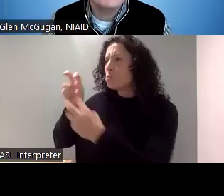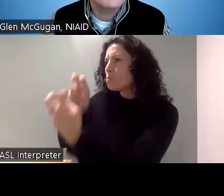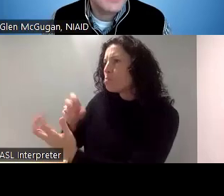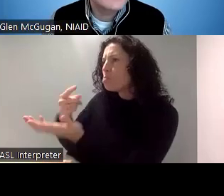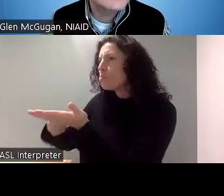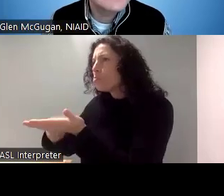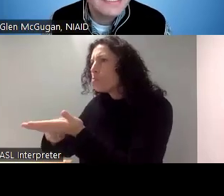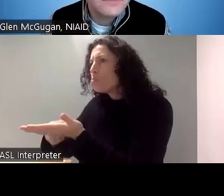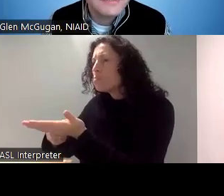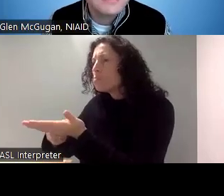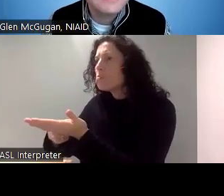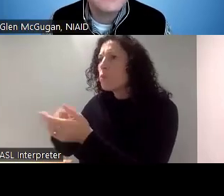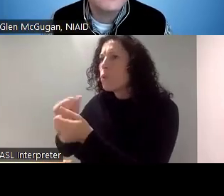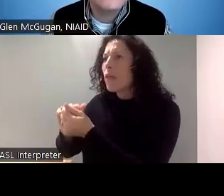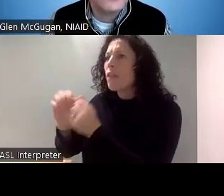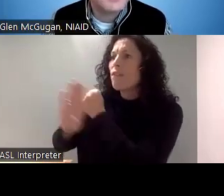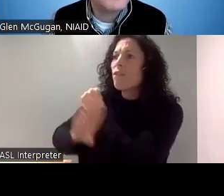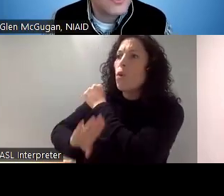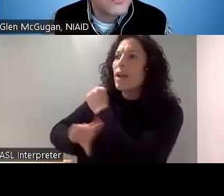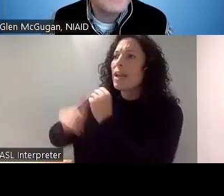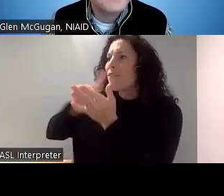is not necessarily considered a foreign component.